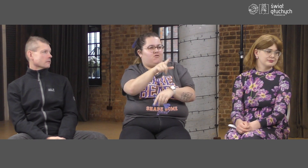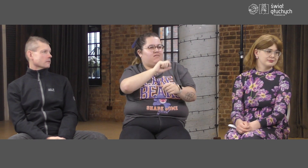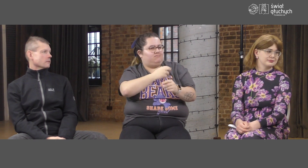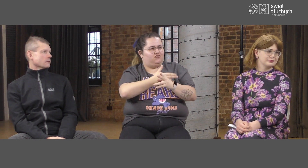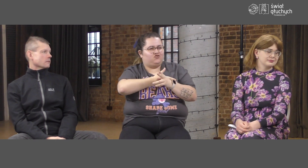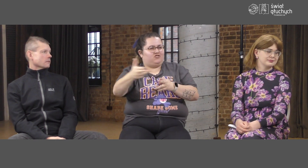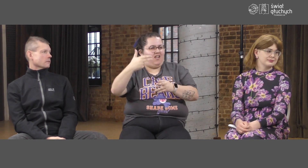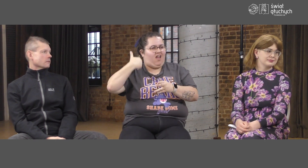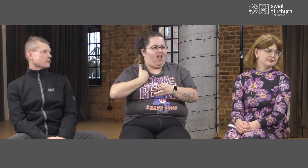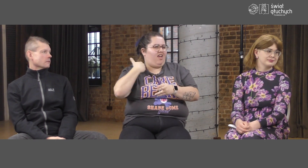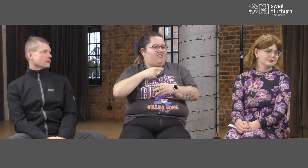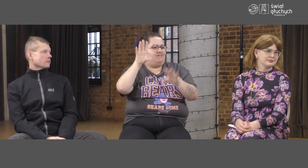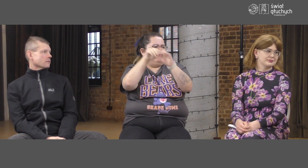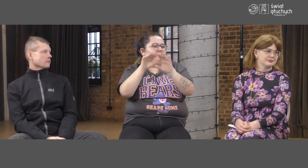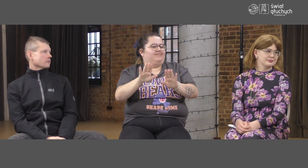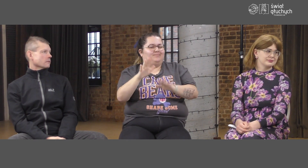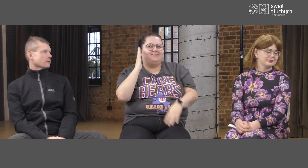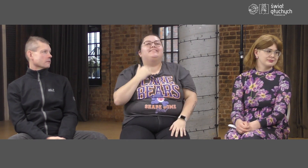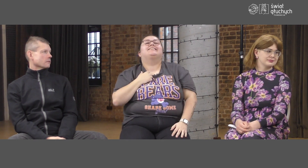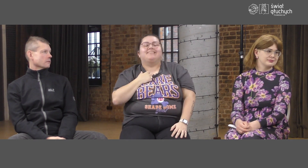I will sound like an English person.